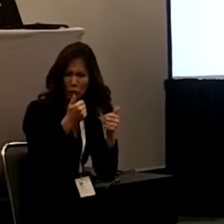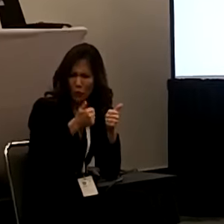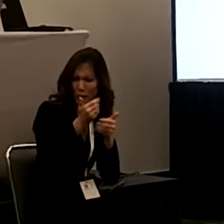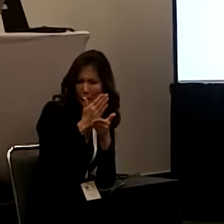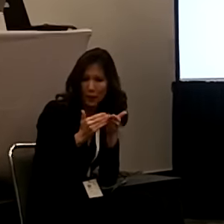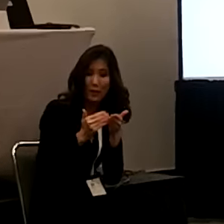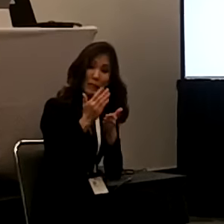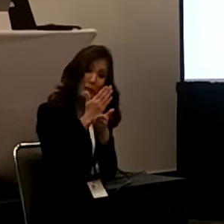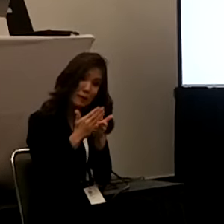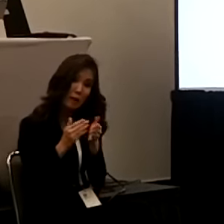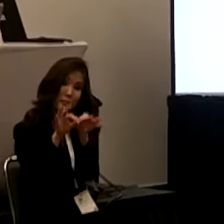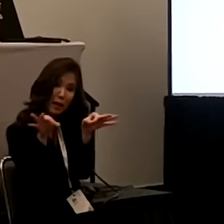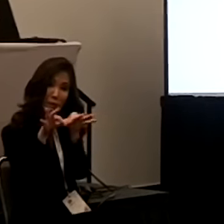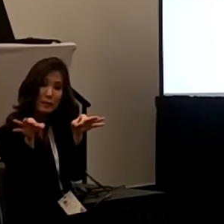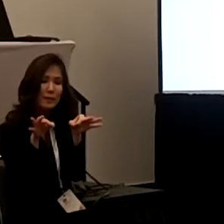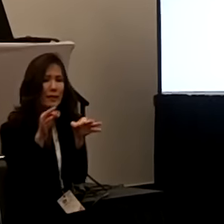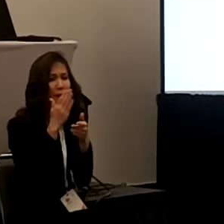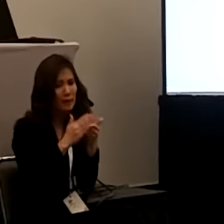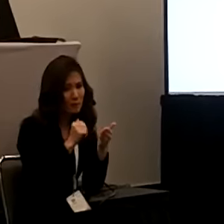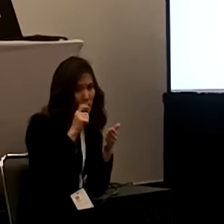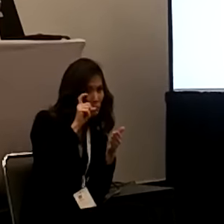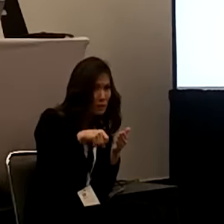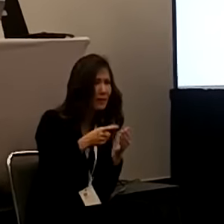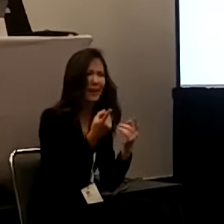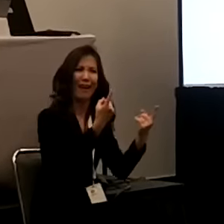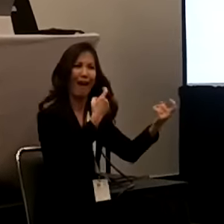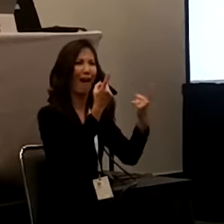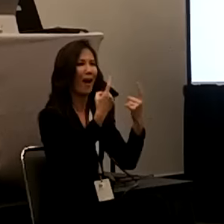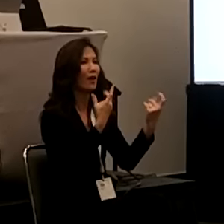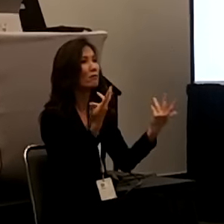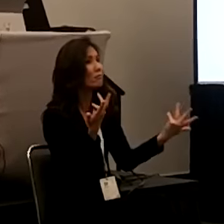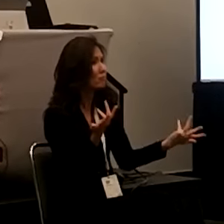"Should blah blah blah blah blah?" Good question, and question, caption.